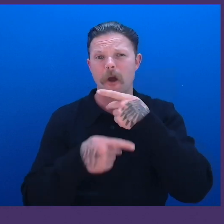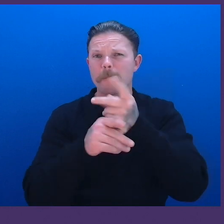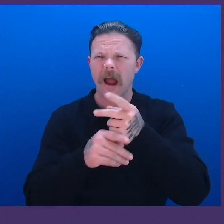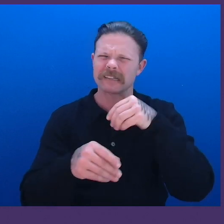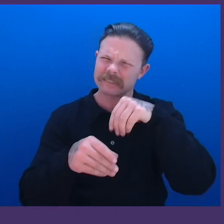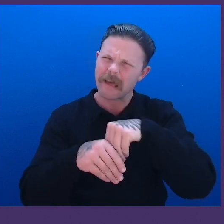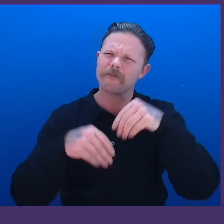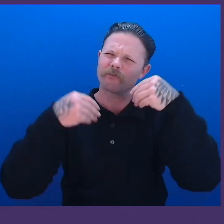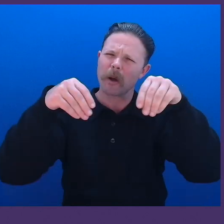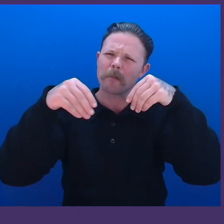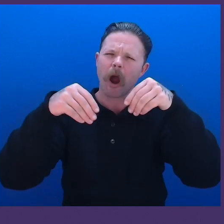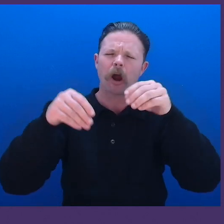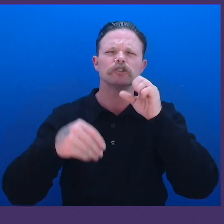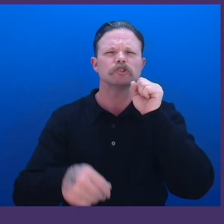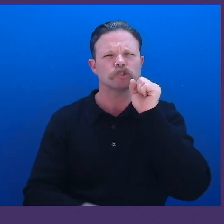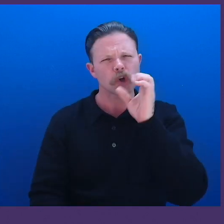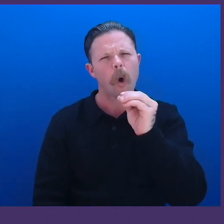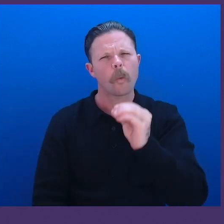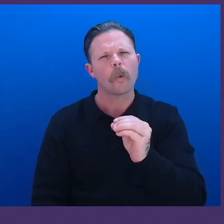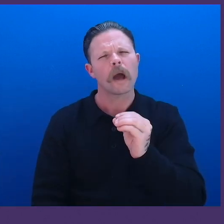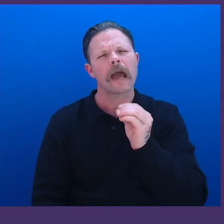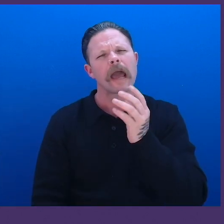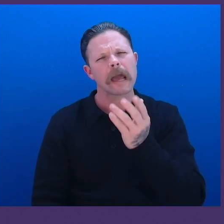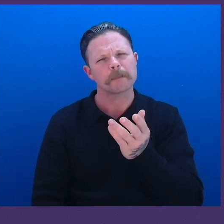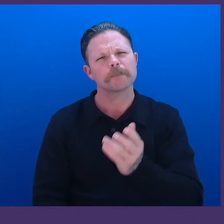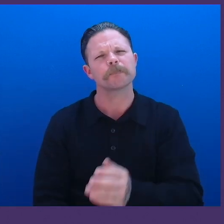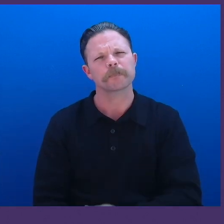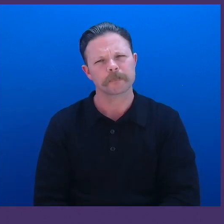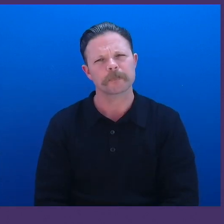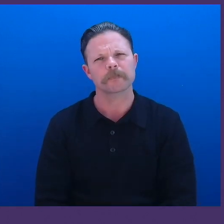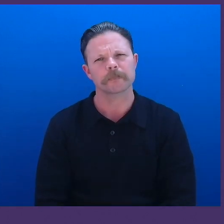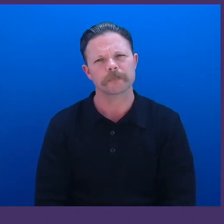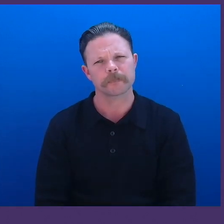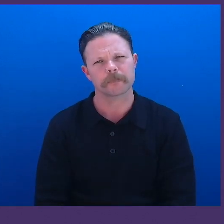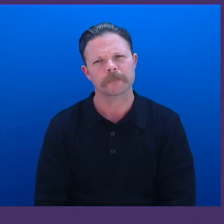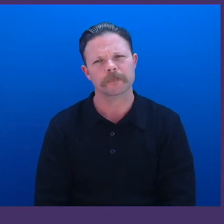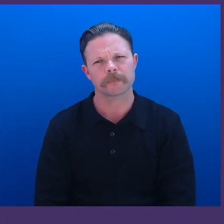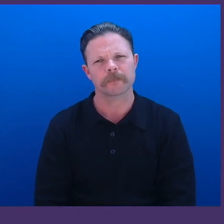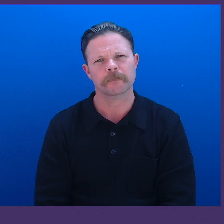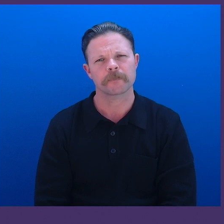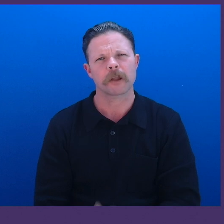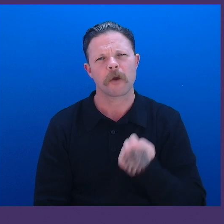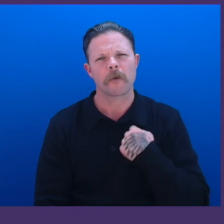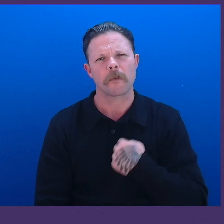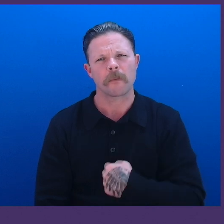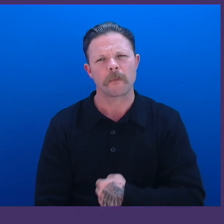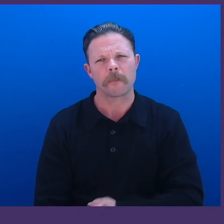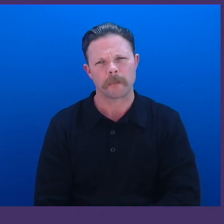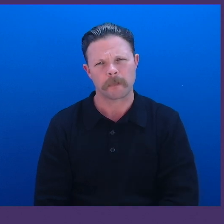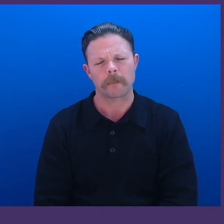So, we are now investing a lot